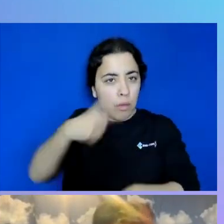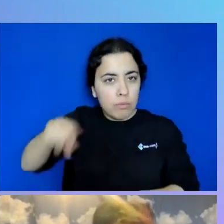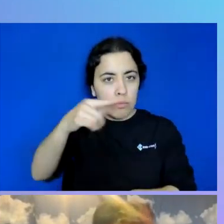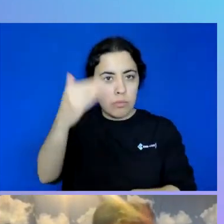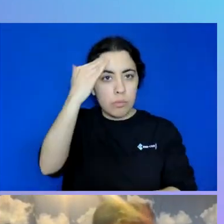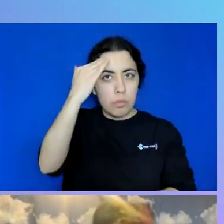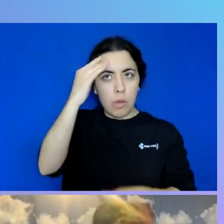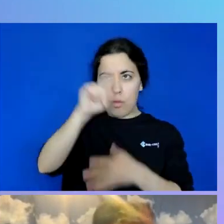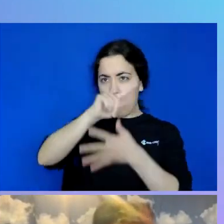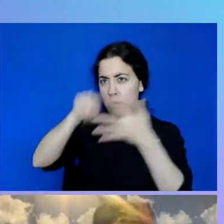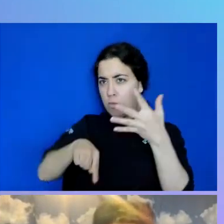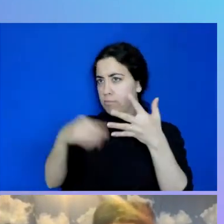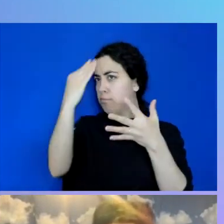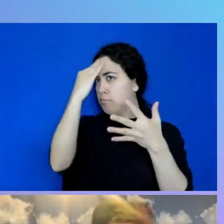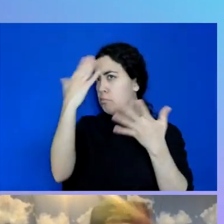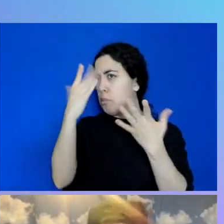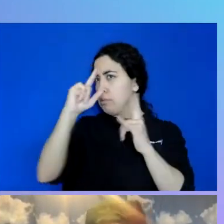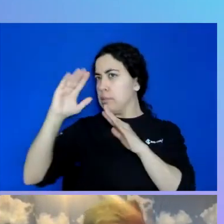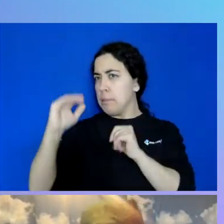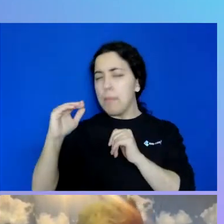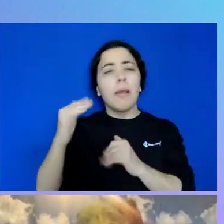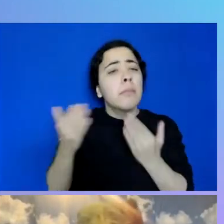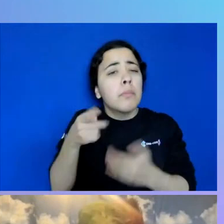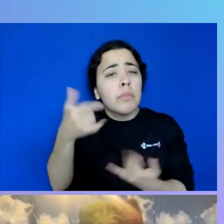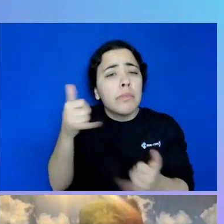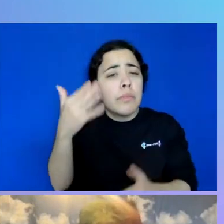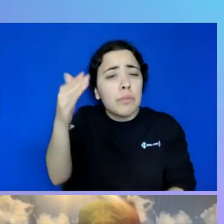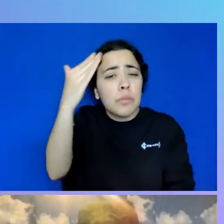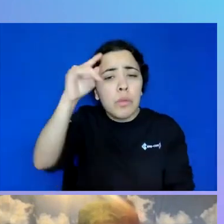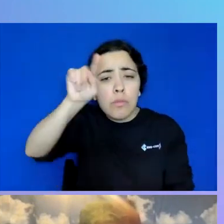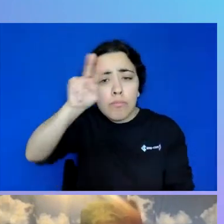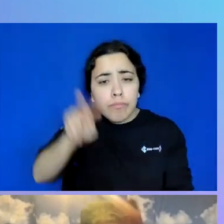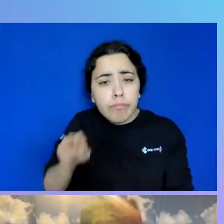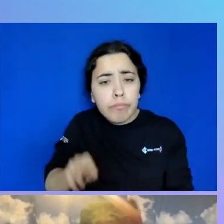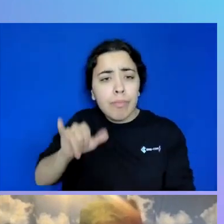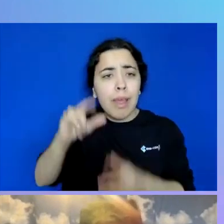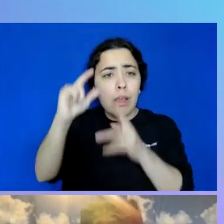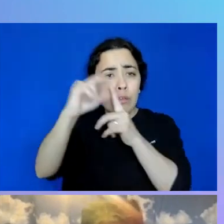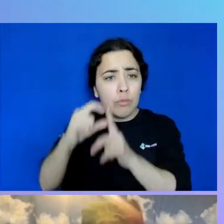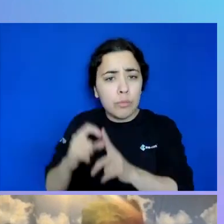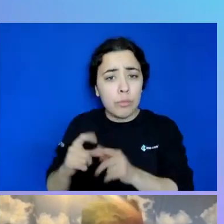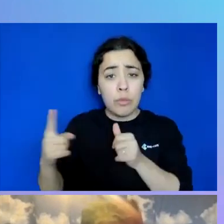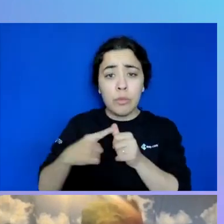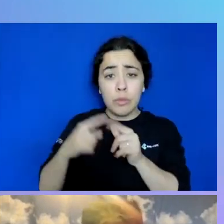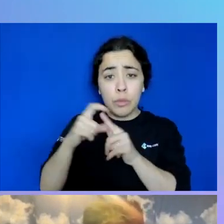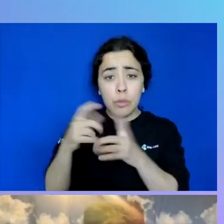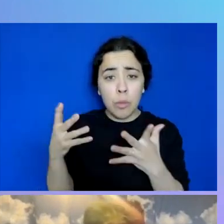and kind of on the same page. And you may have already heard of these, uh, the first one is